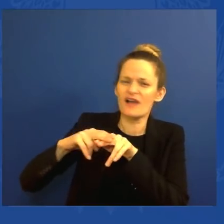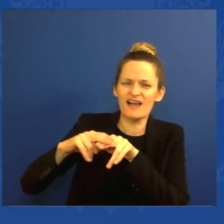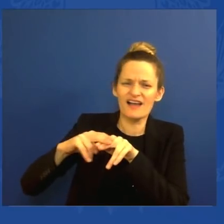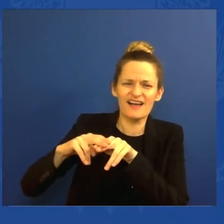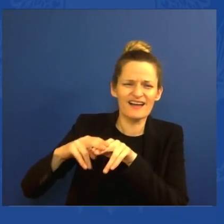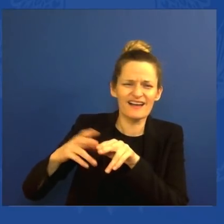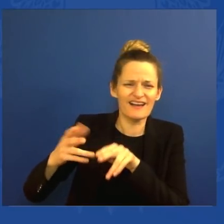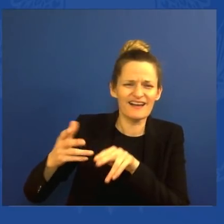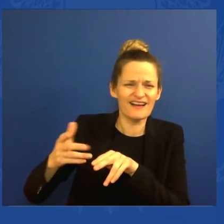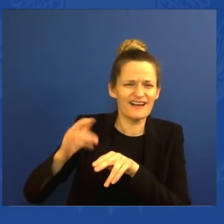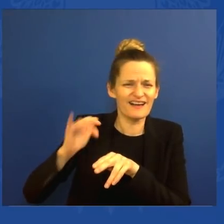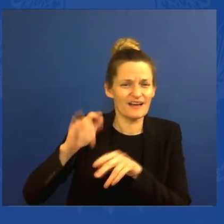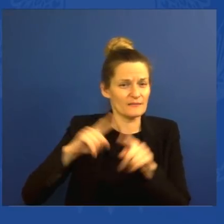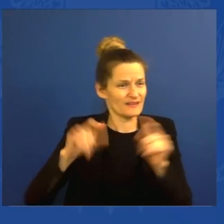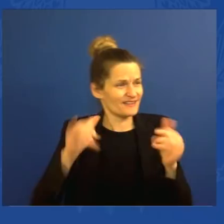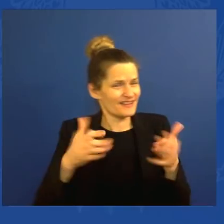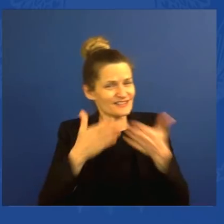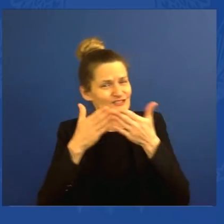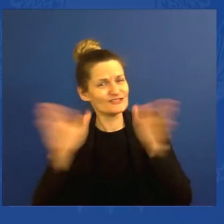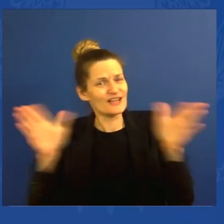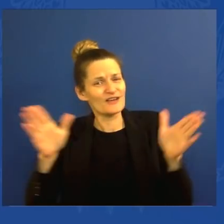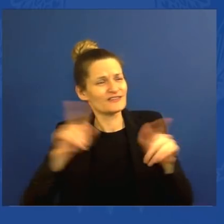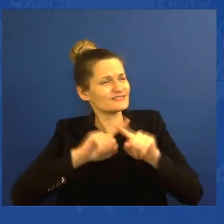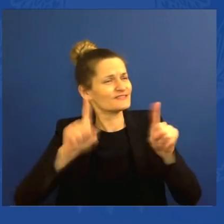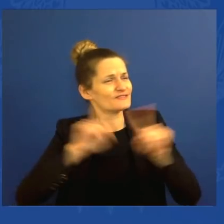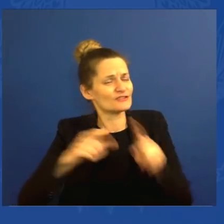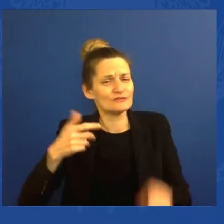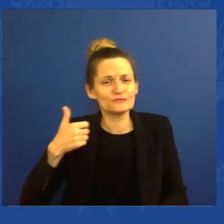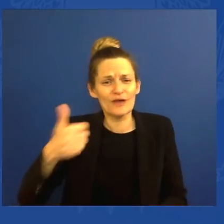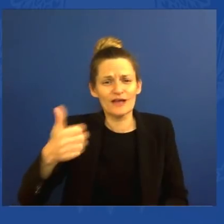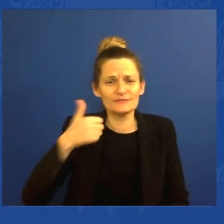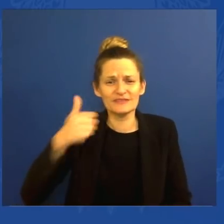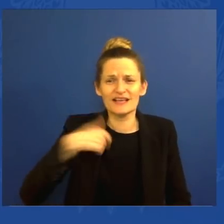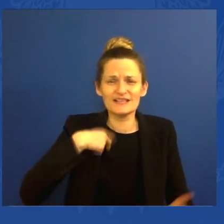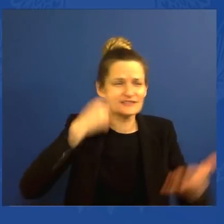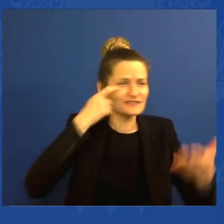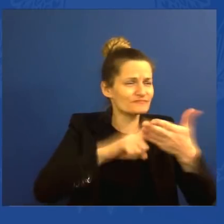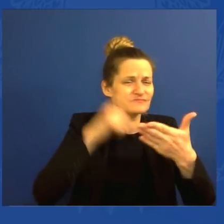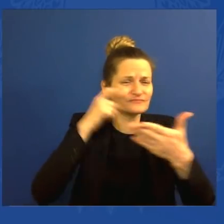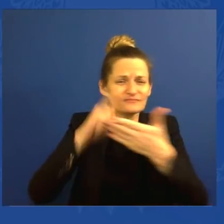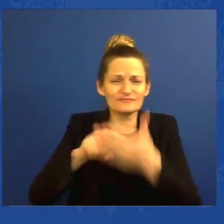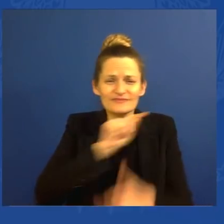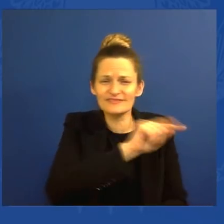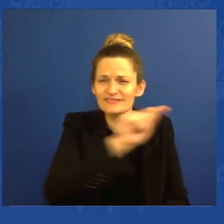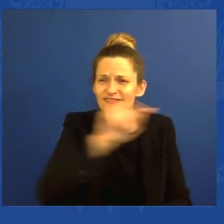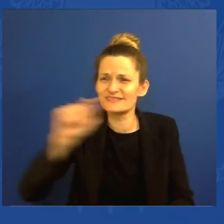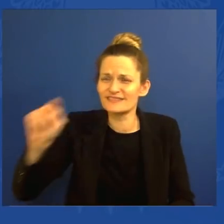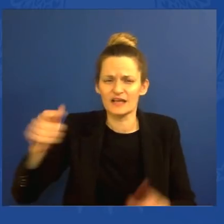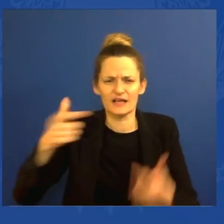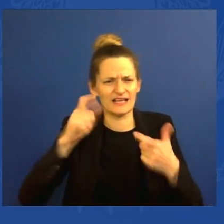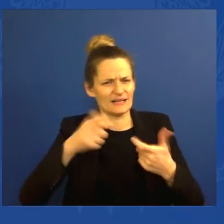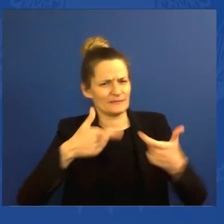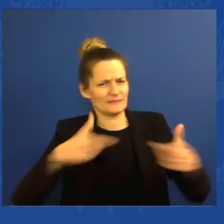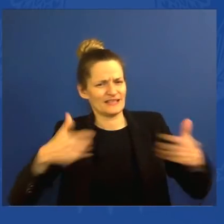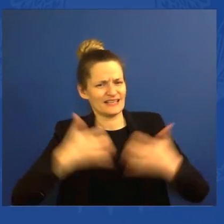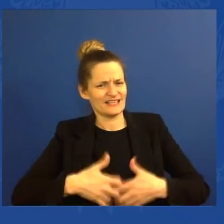it presents an enormous opportunity -- enormous opportunity to improve the health of the public overall, number one,